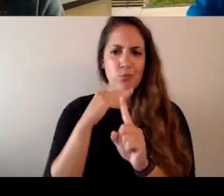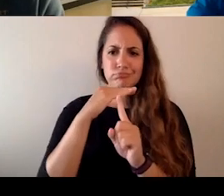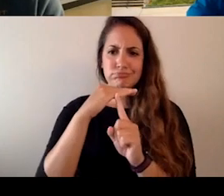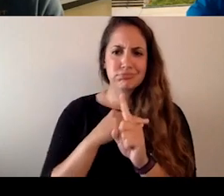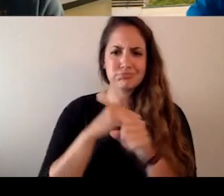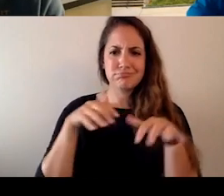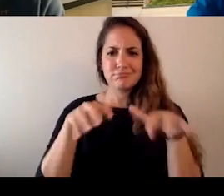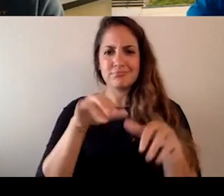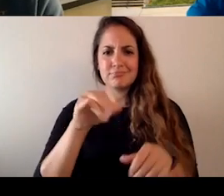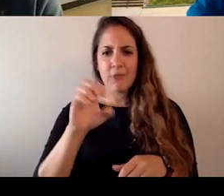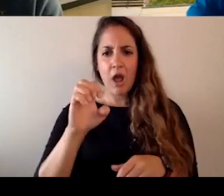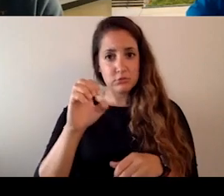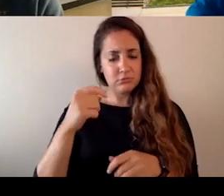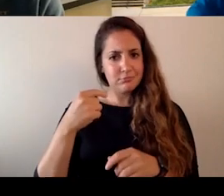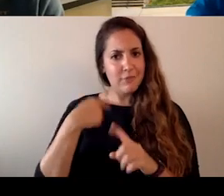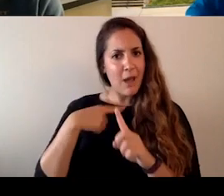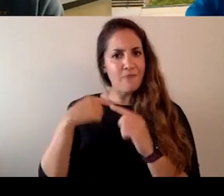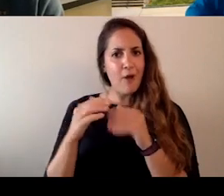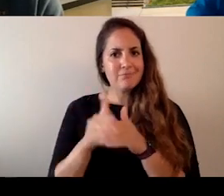I'm from Jamaica. Alright, from Jamaica, Jamaica.